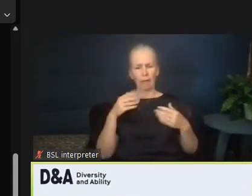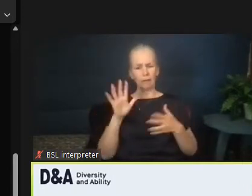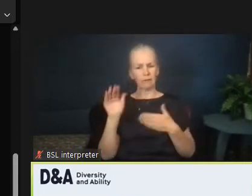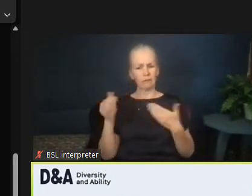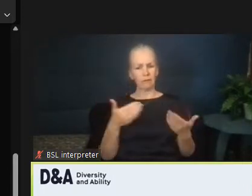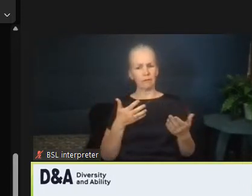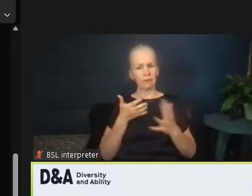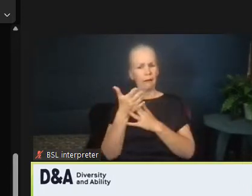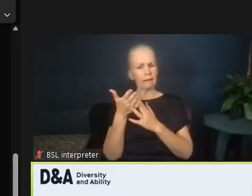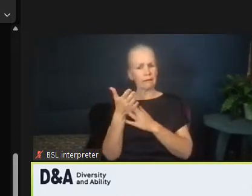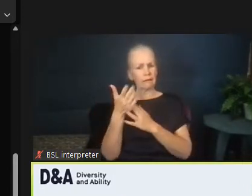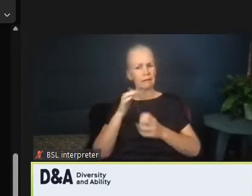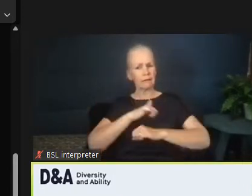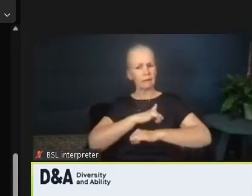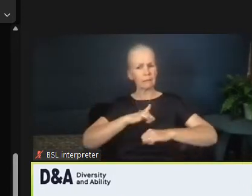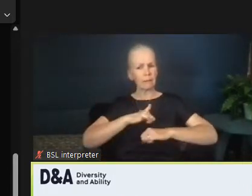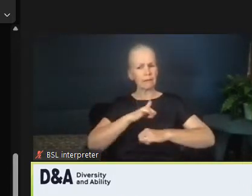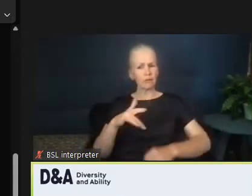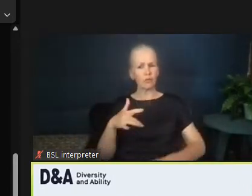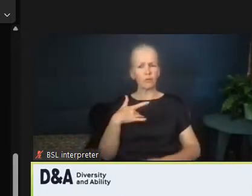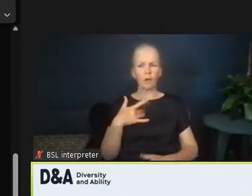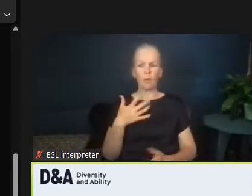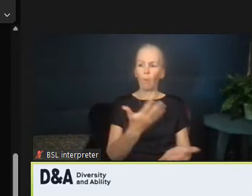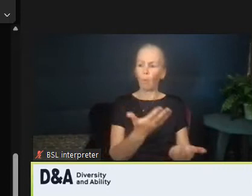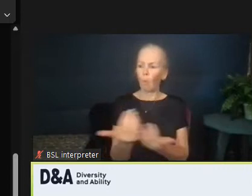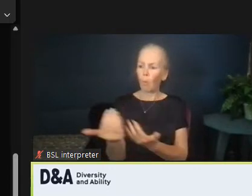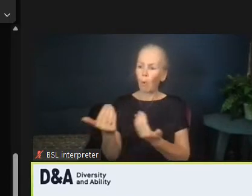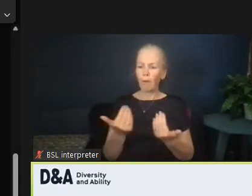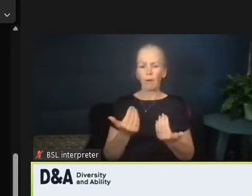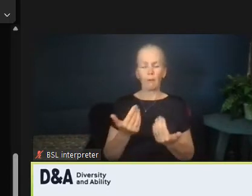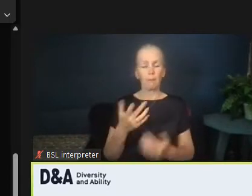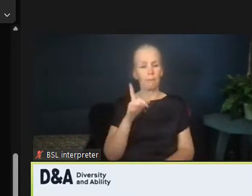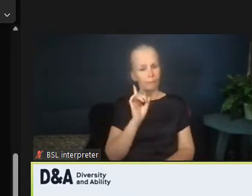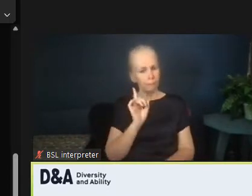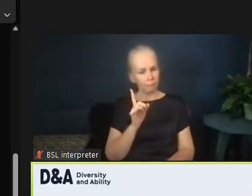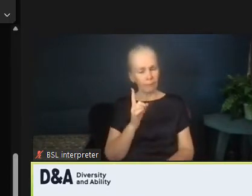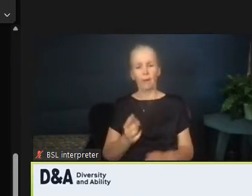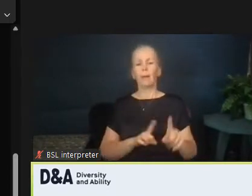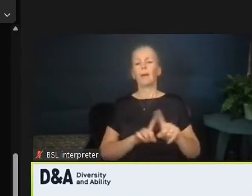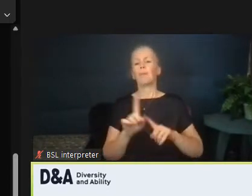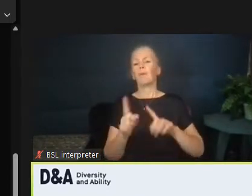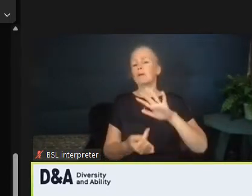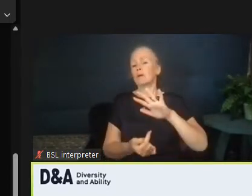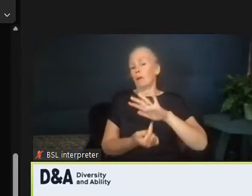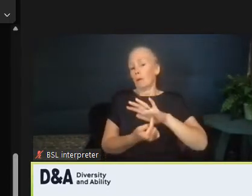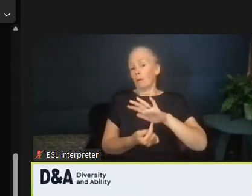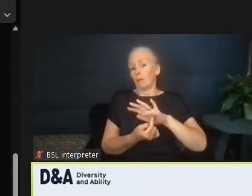accessing spaces where you feel welcome, and importantly, and this is really why I like using